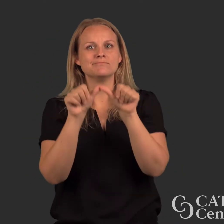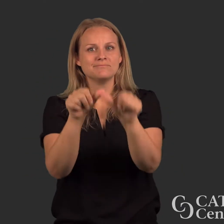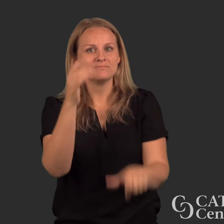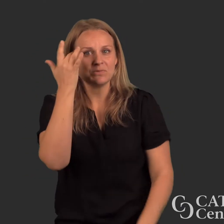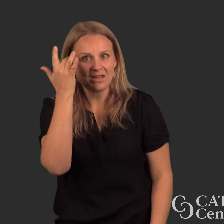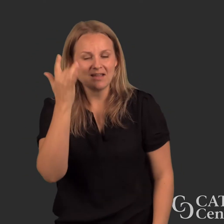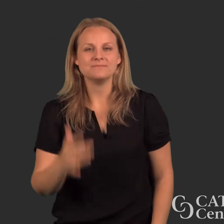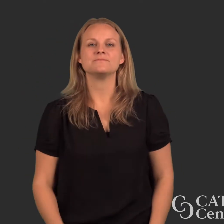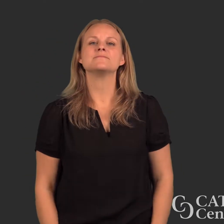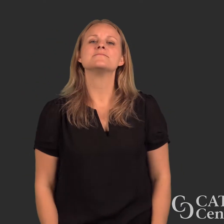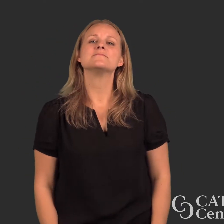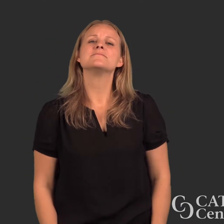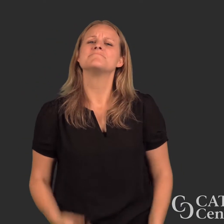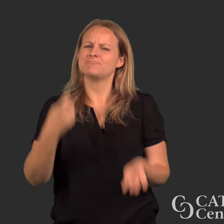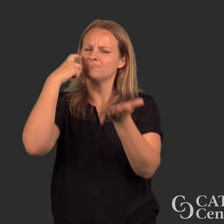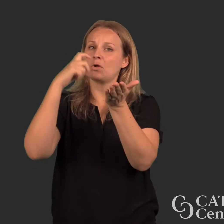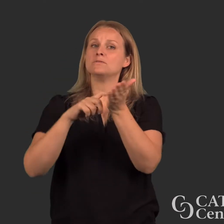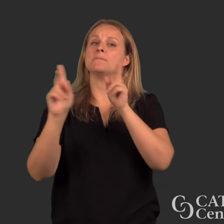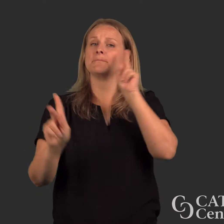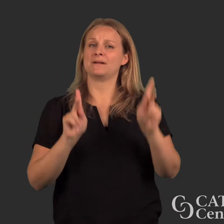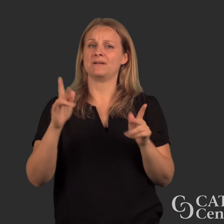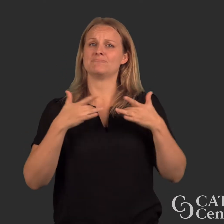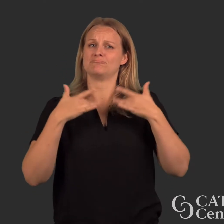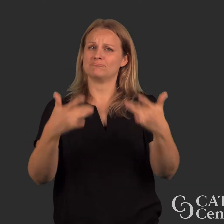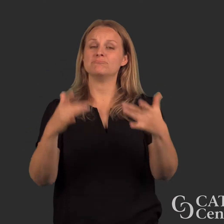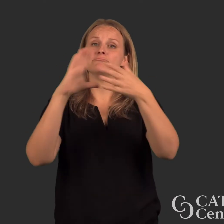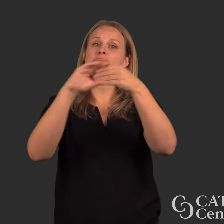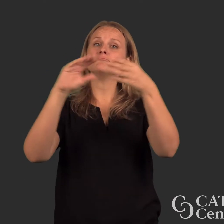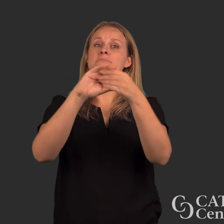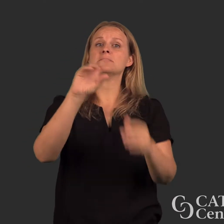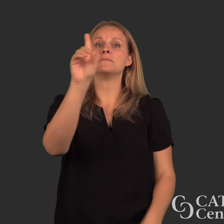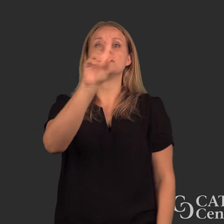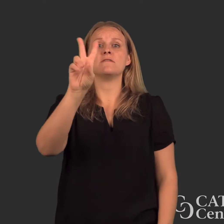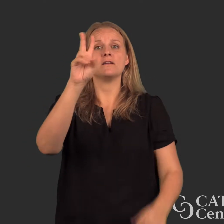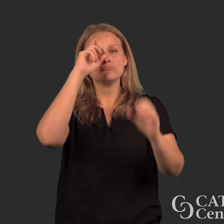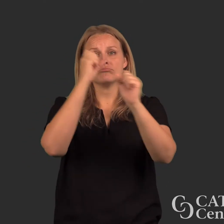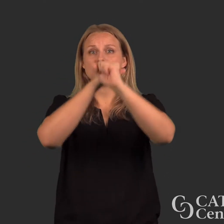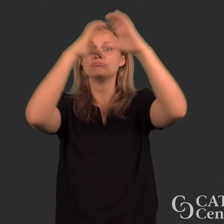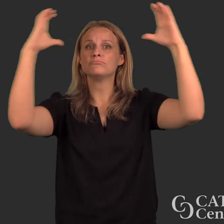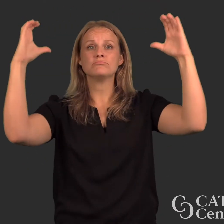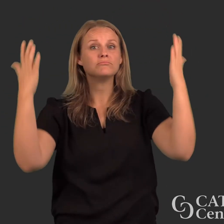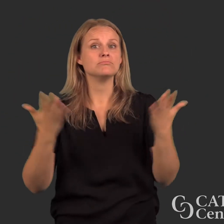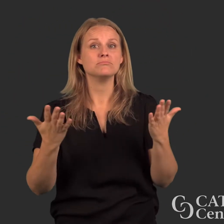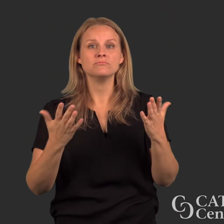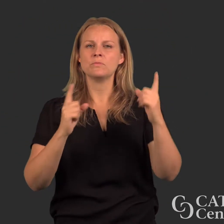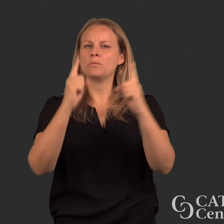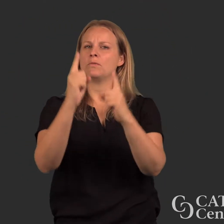and why it is perpetuated. When people discuss a hypothetical DV/SV situation,